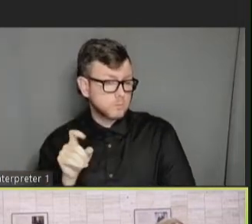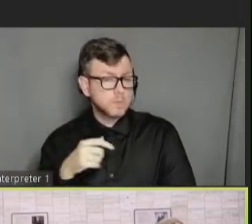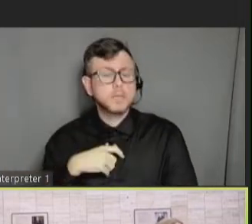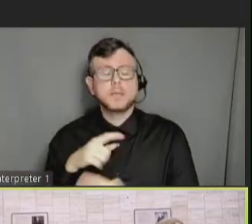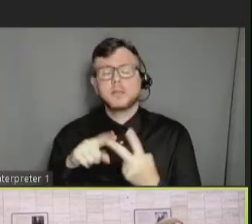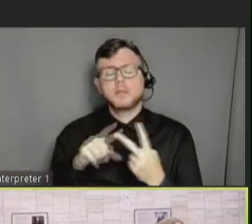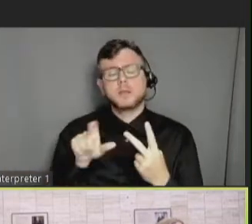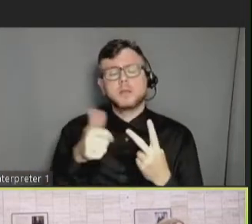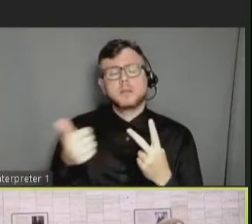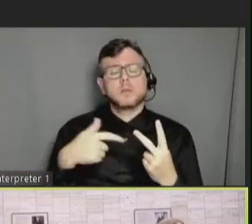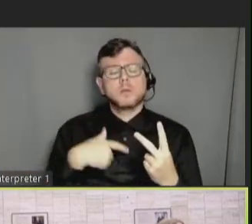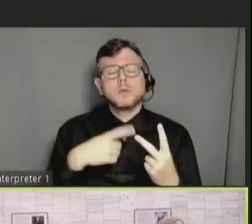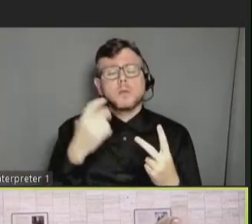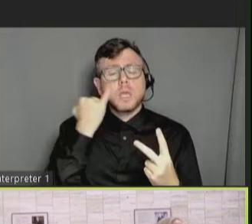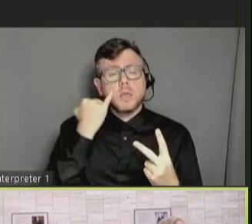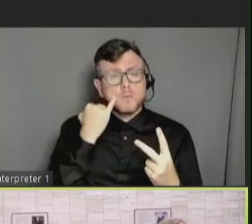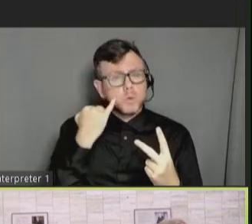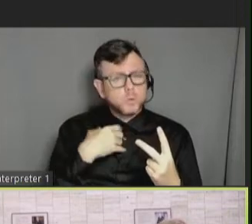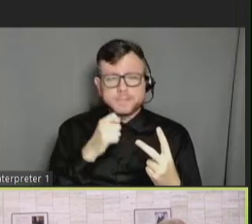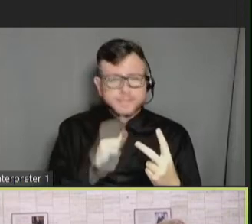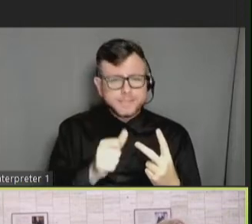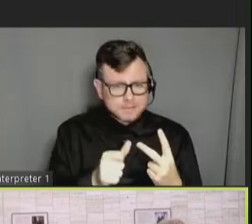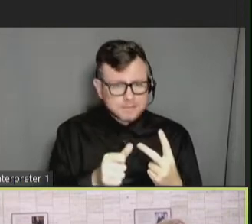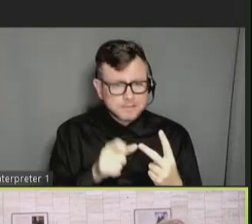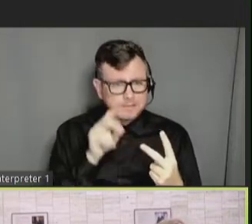if you looked at it -- or if you didn't look at it at the state level,